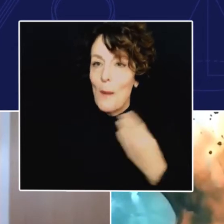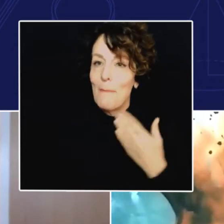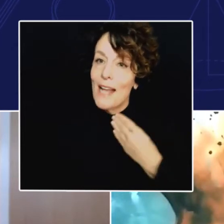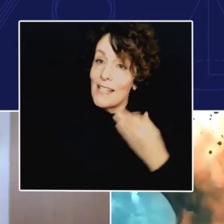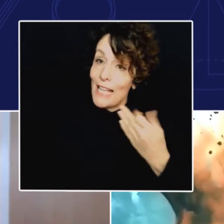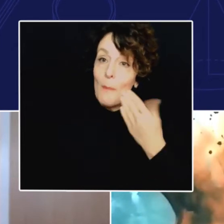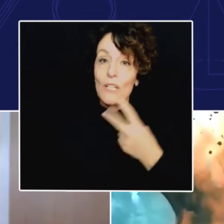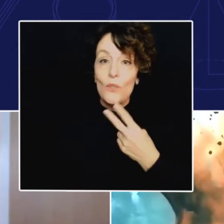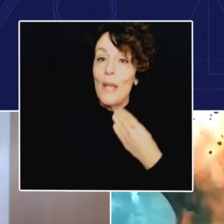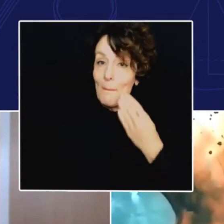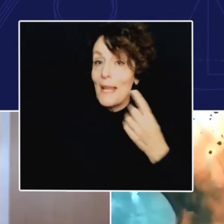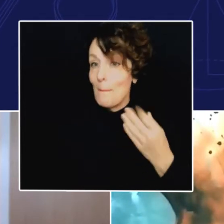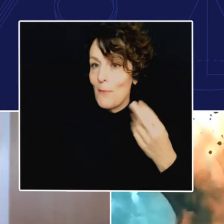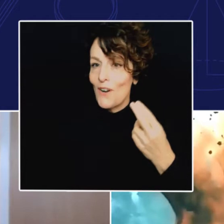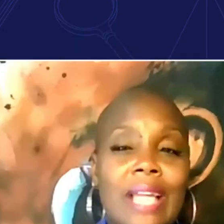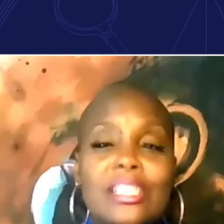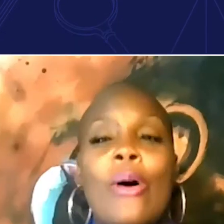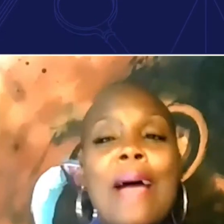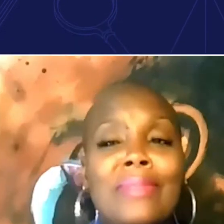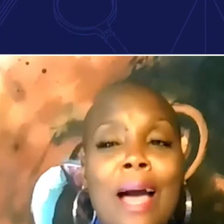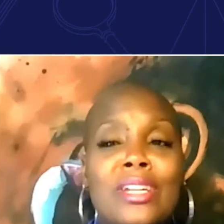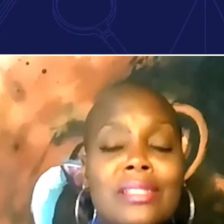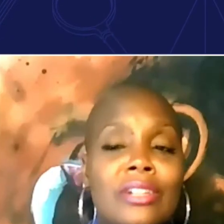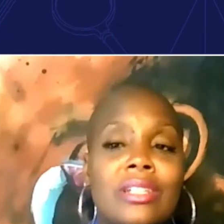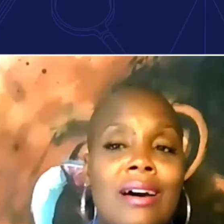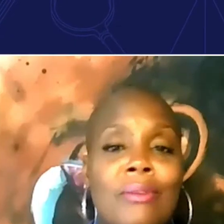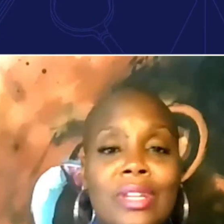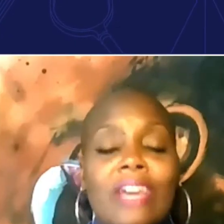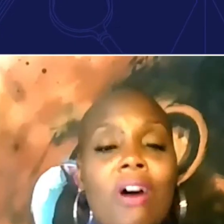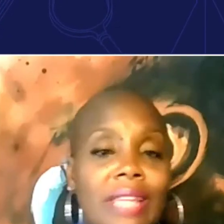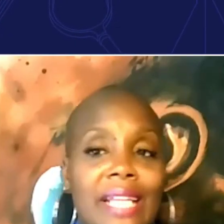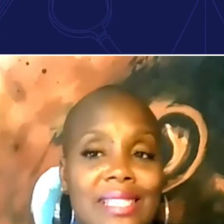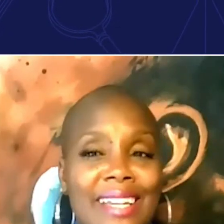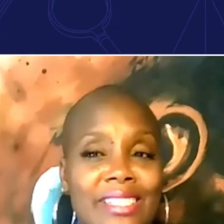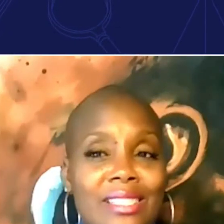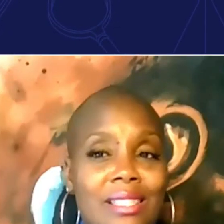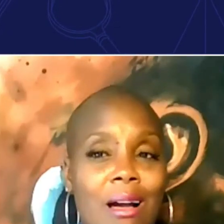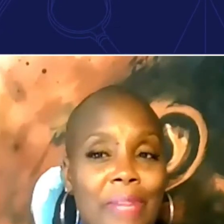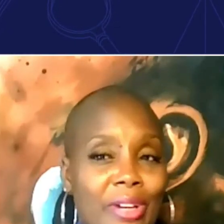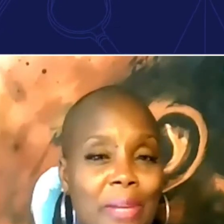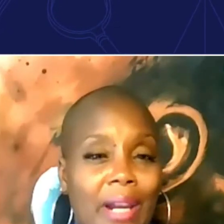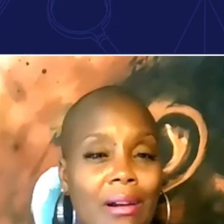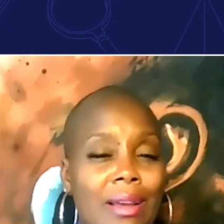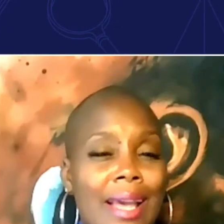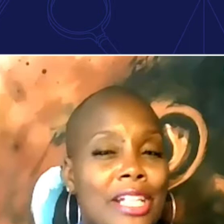means you can be part of the future. So I'm considered what they call late-stage hearing impaired,